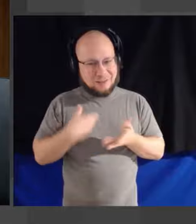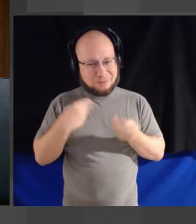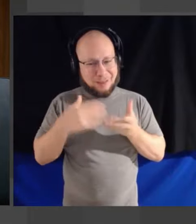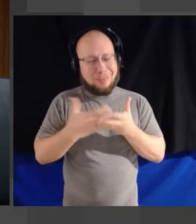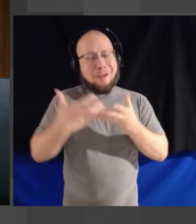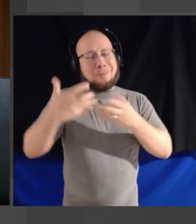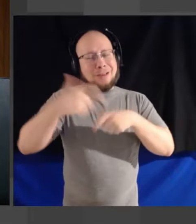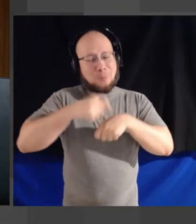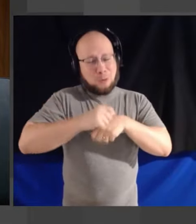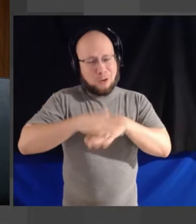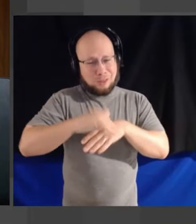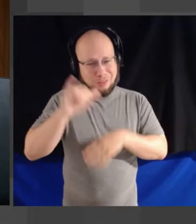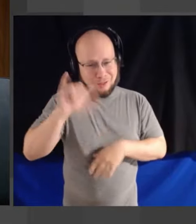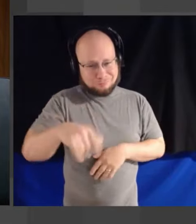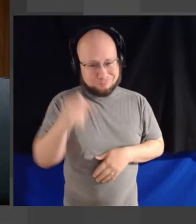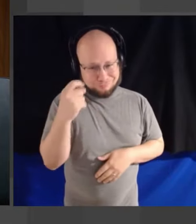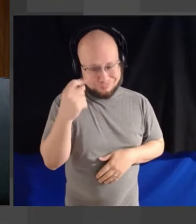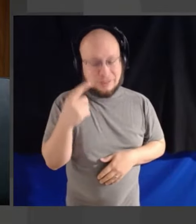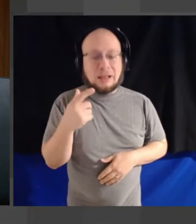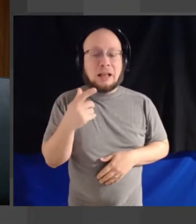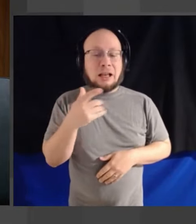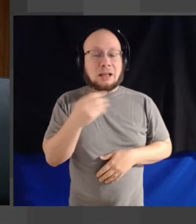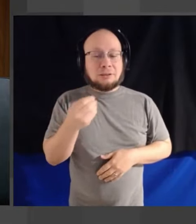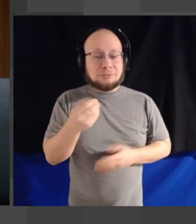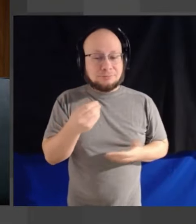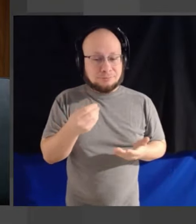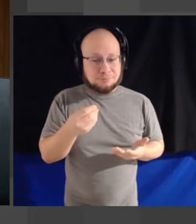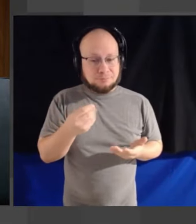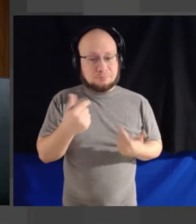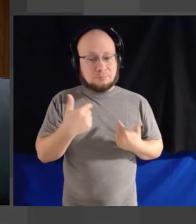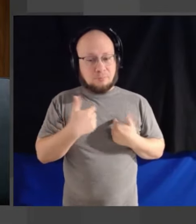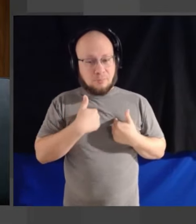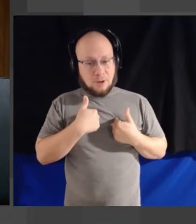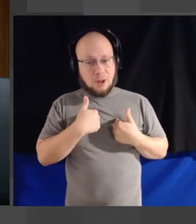I'M SO EXCITED ABOUT THIS.